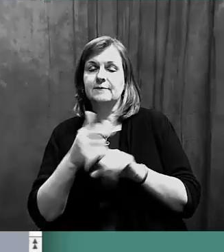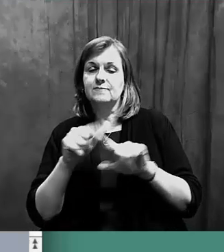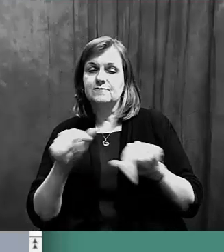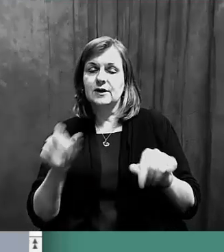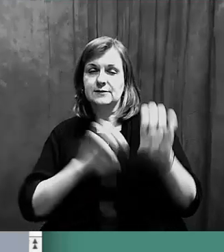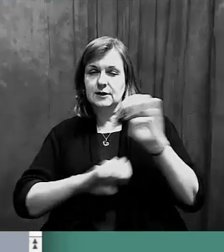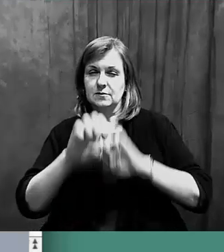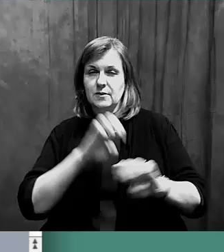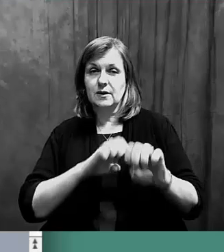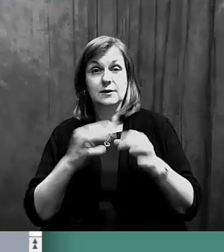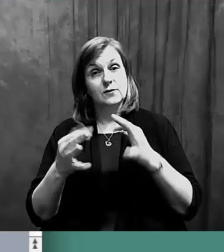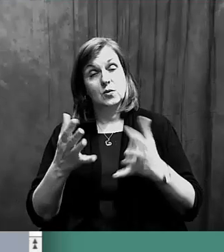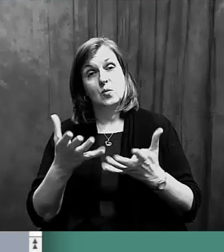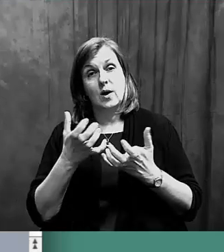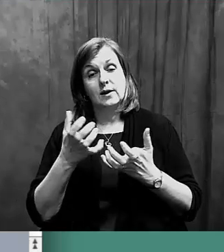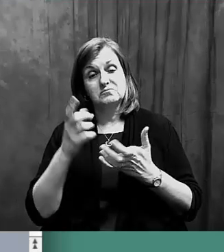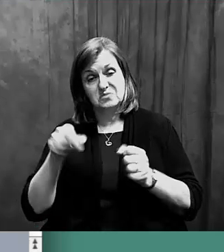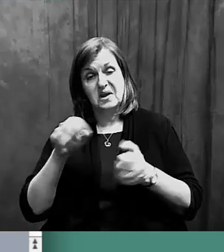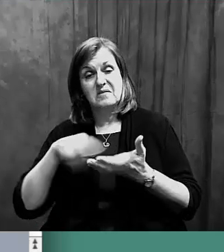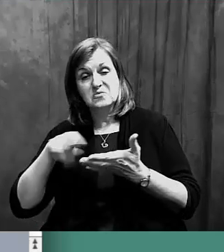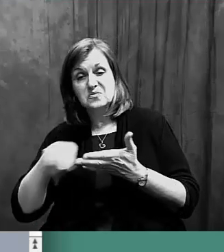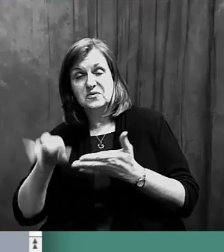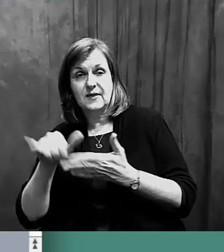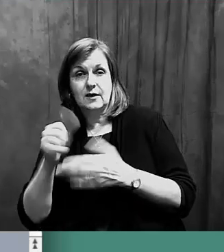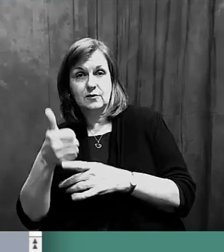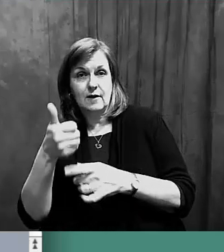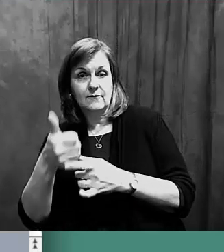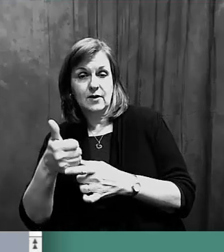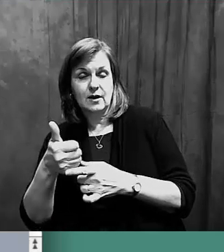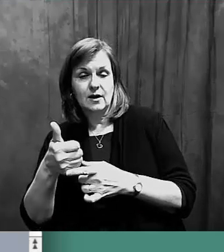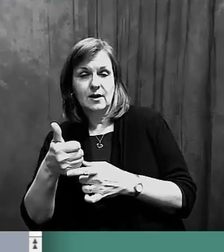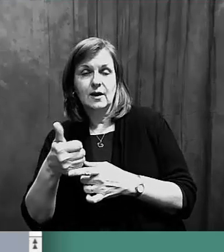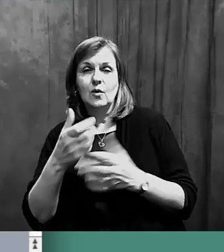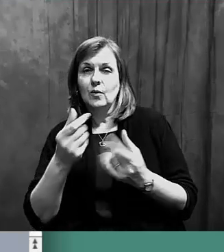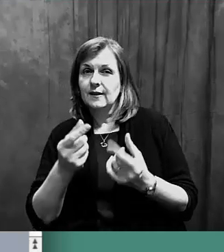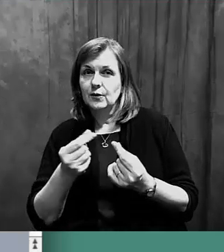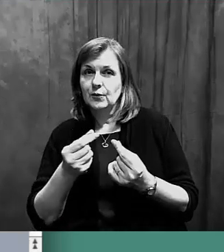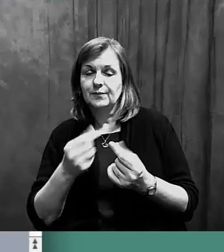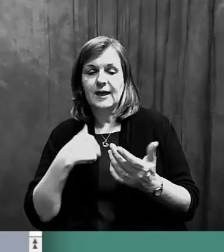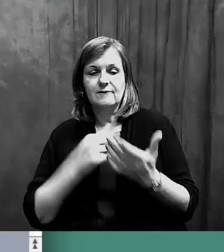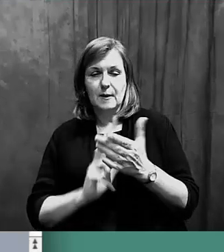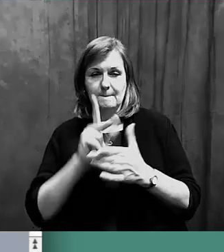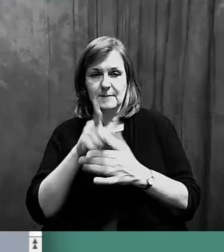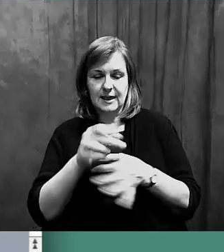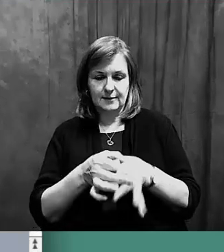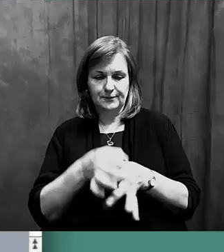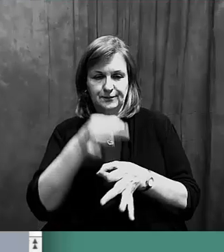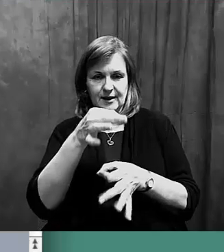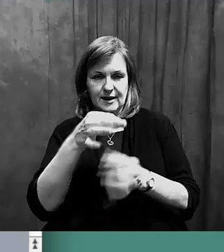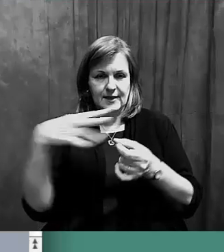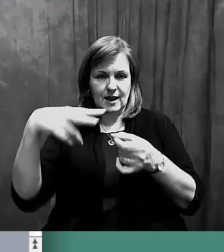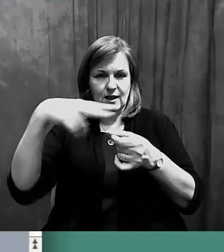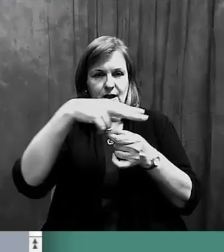they setup a number of different experiments if you are interested in looking them up putting blocks in place